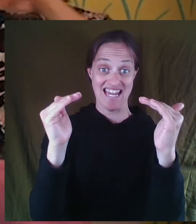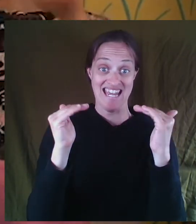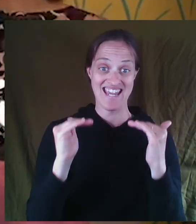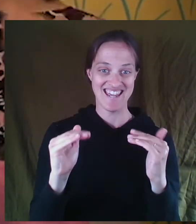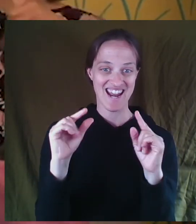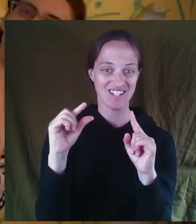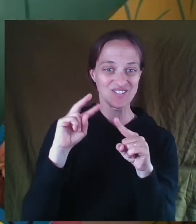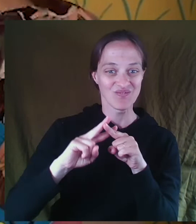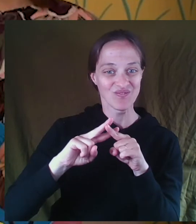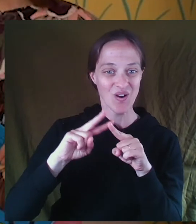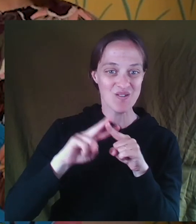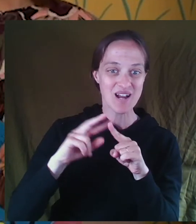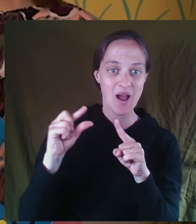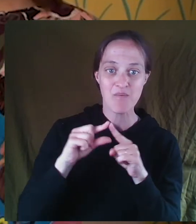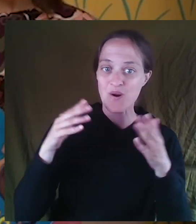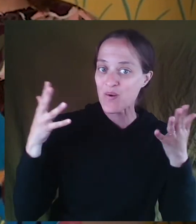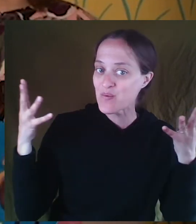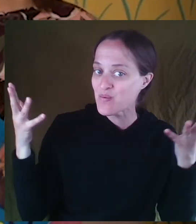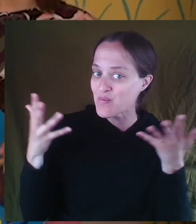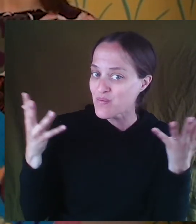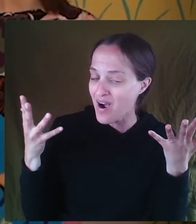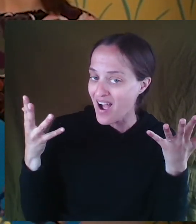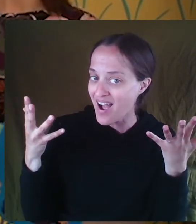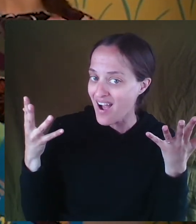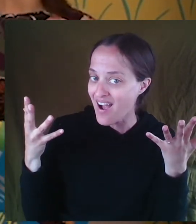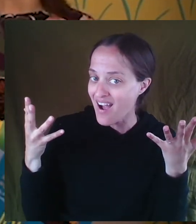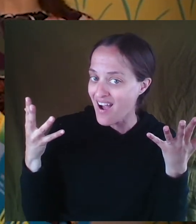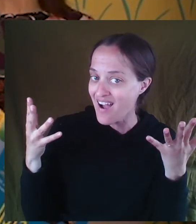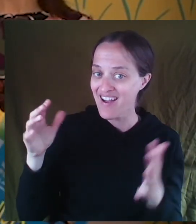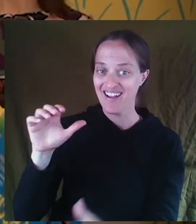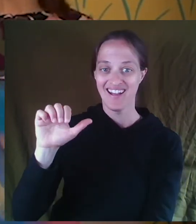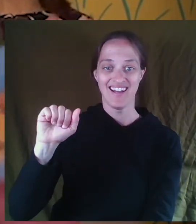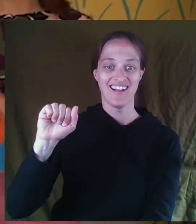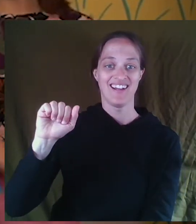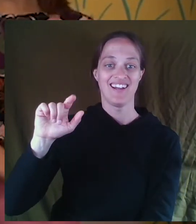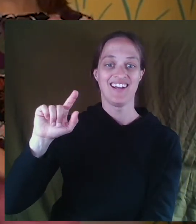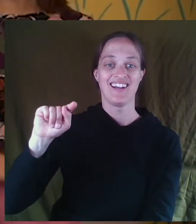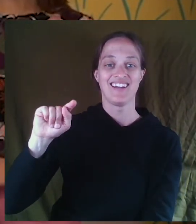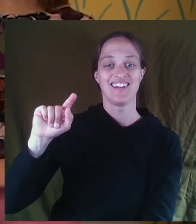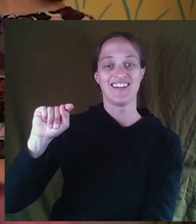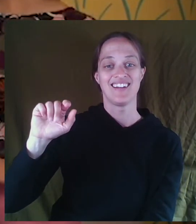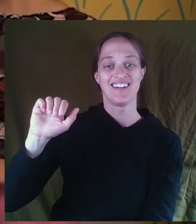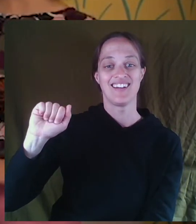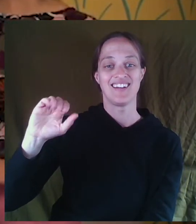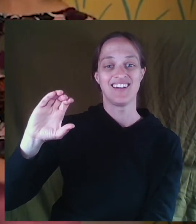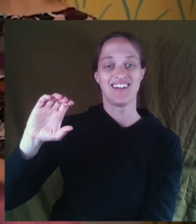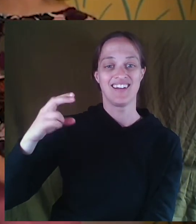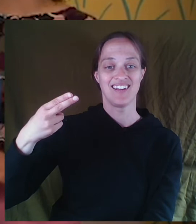Let's move on to our second vocab word of the day, which is attach.